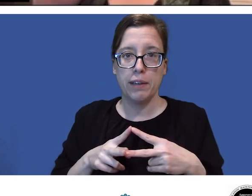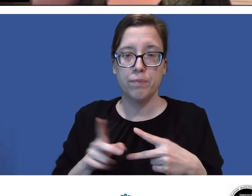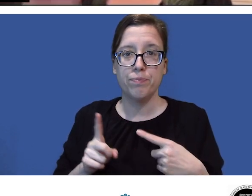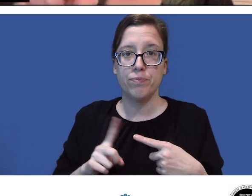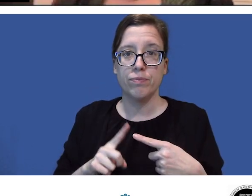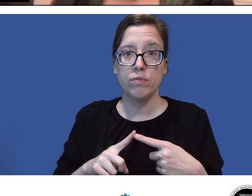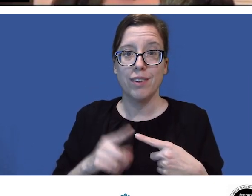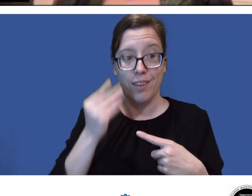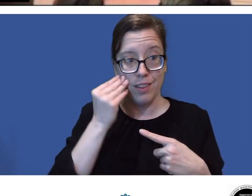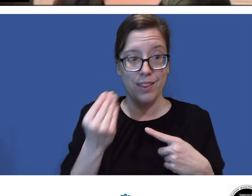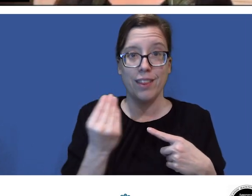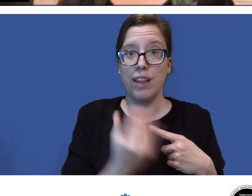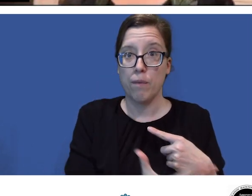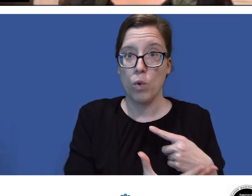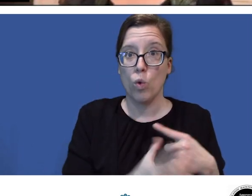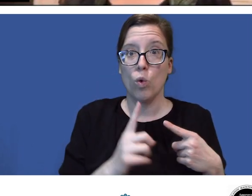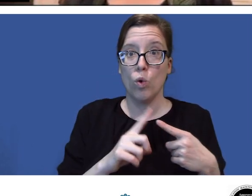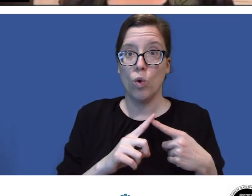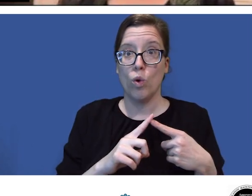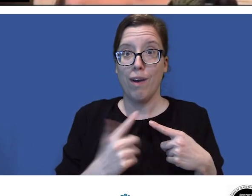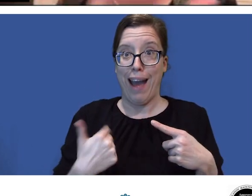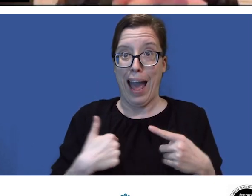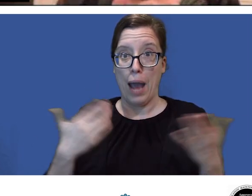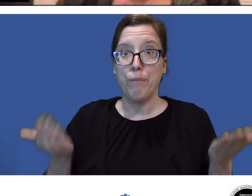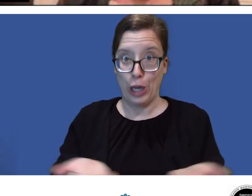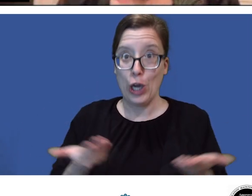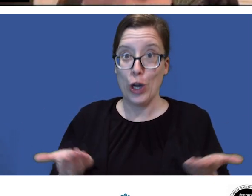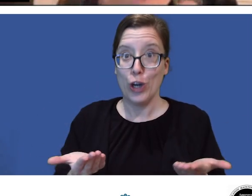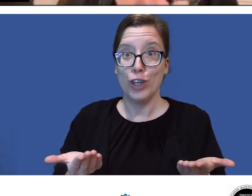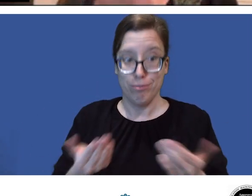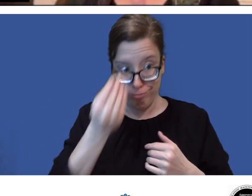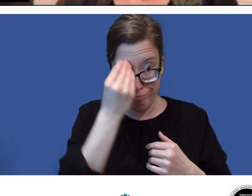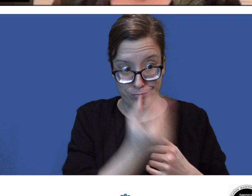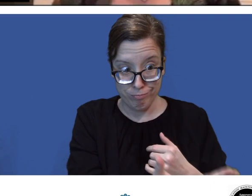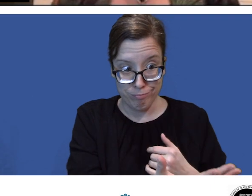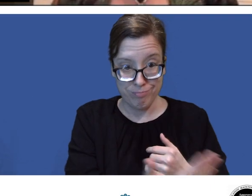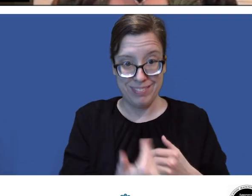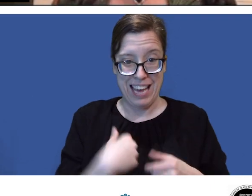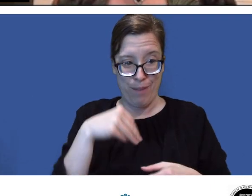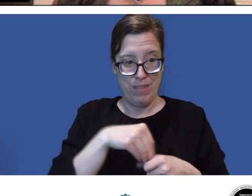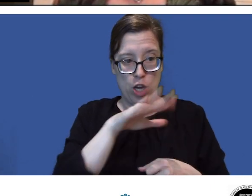a couple of things. One, you need to let him know you're there.